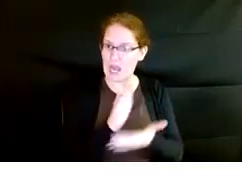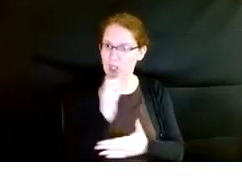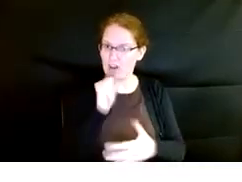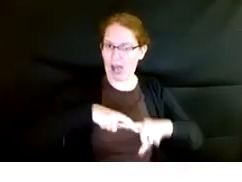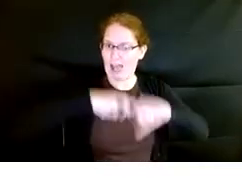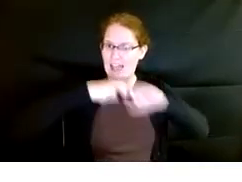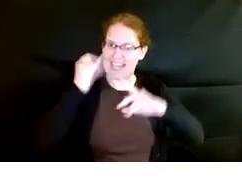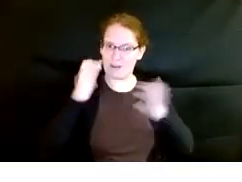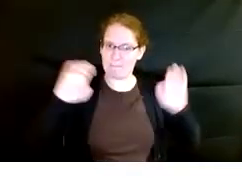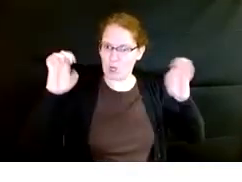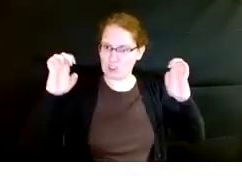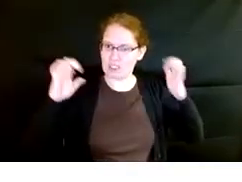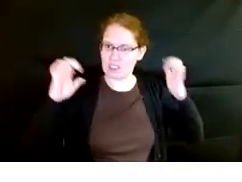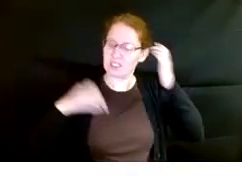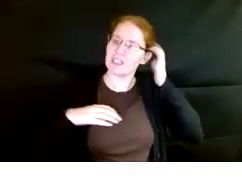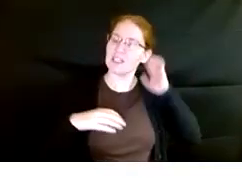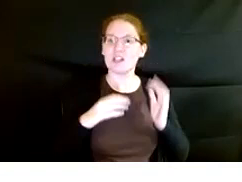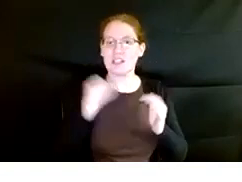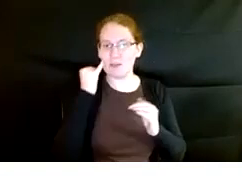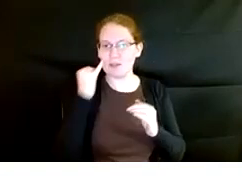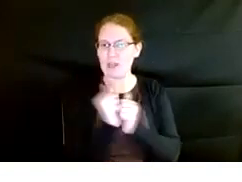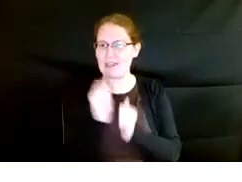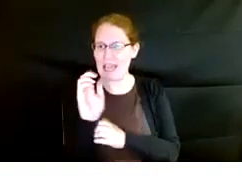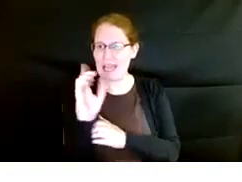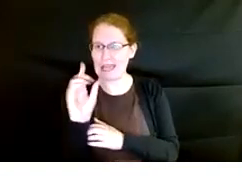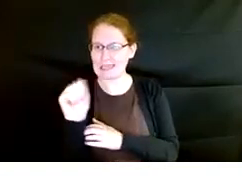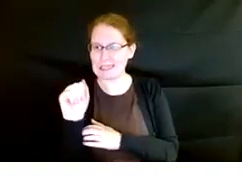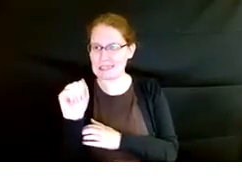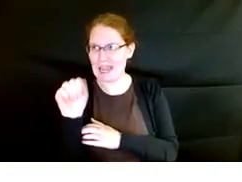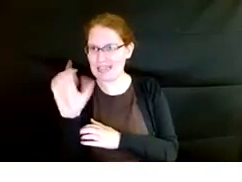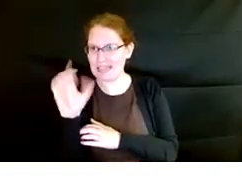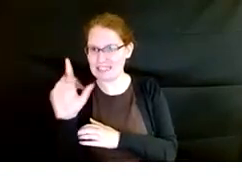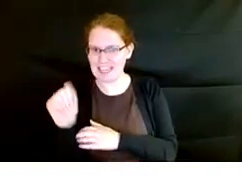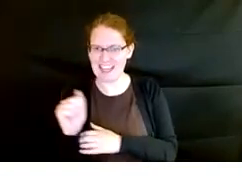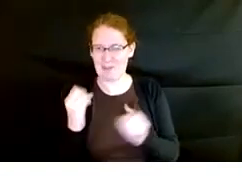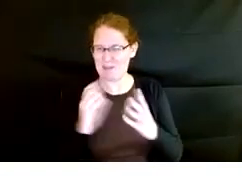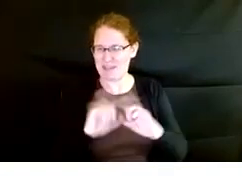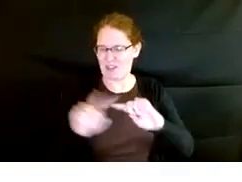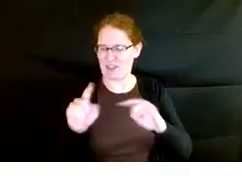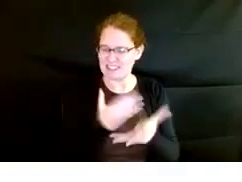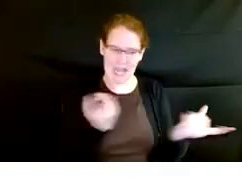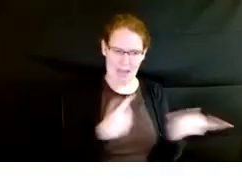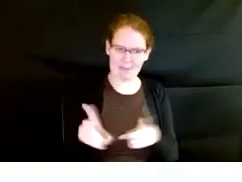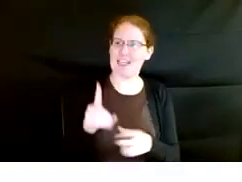and there were a lot of myths going around uh back in March uh in early 2020 that somehow the ADA